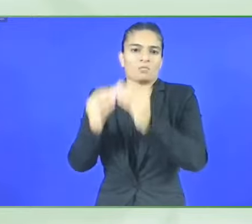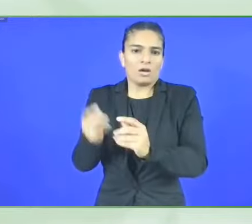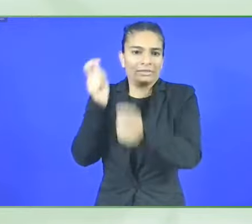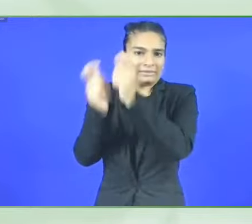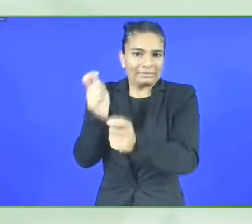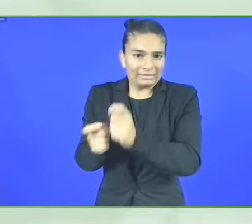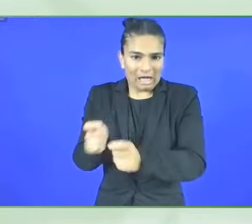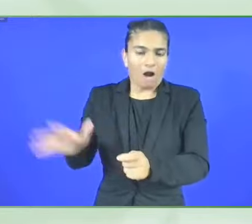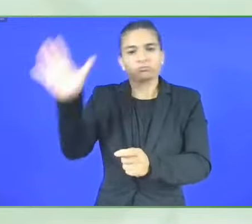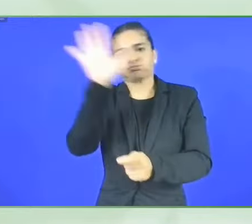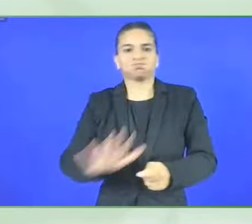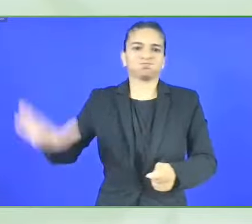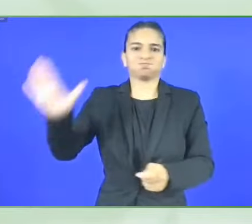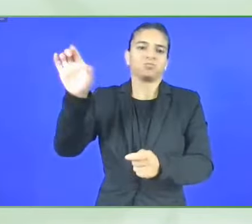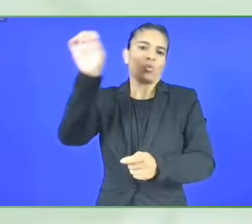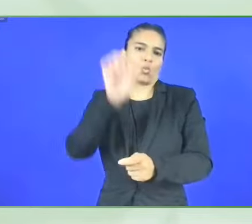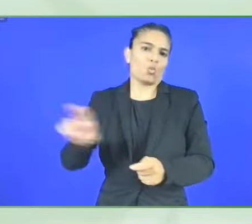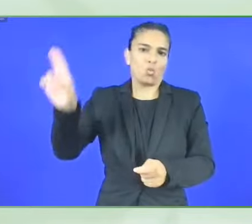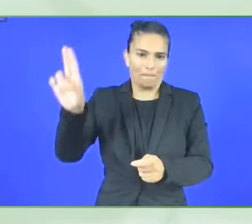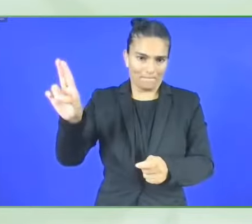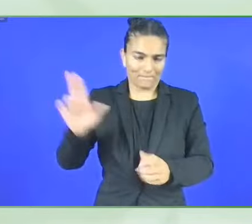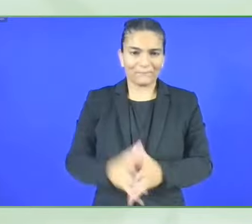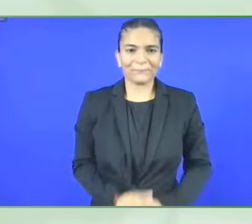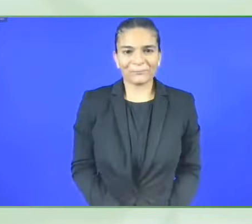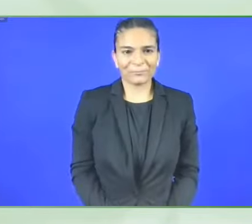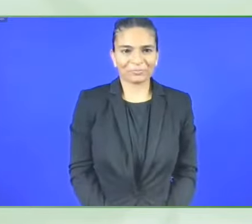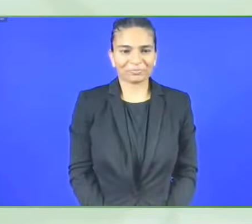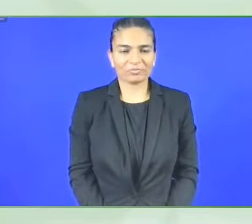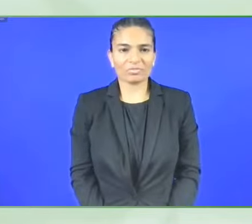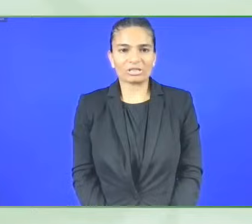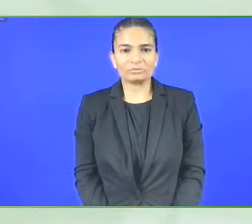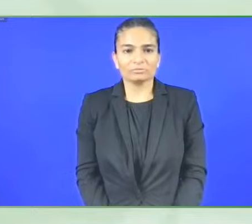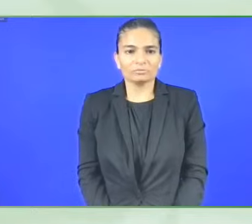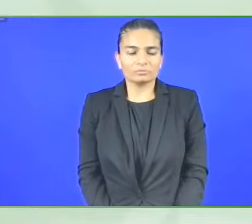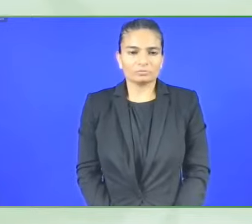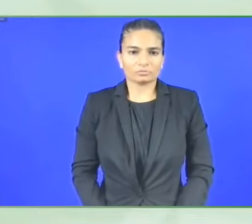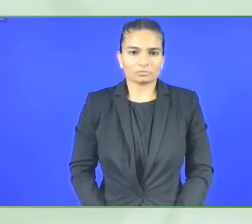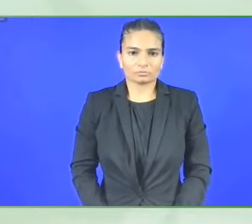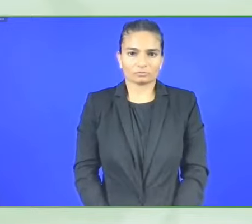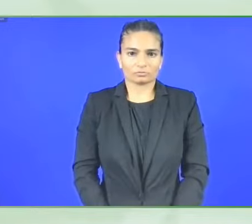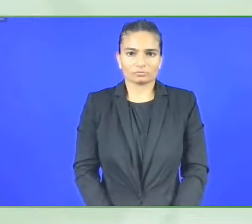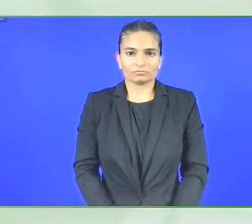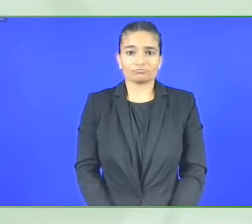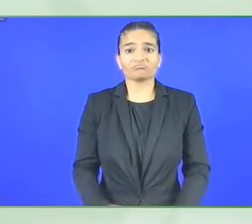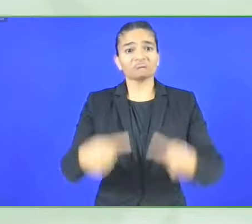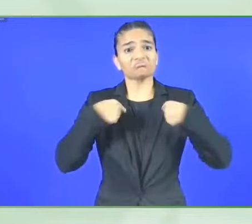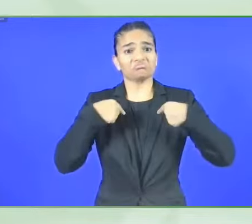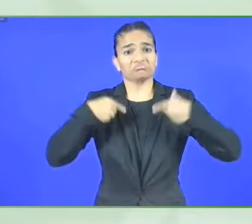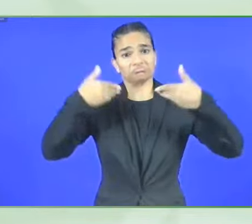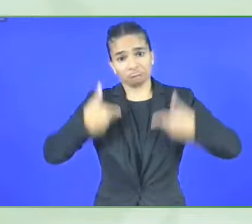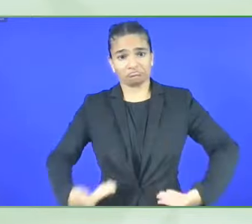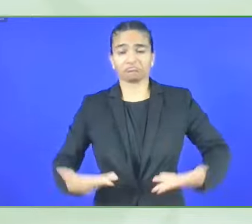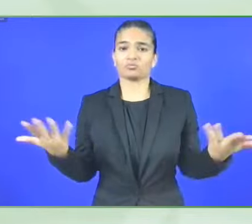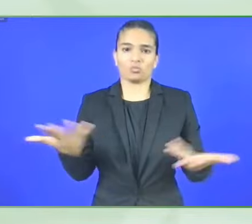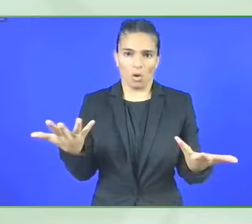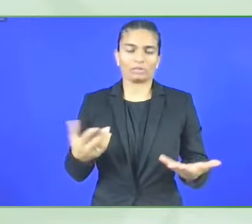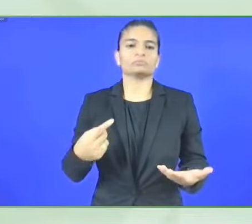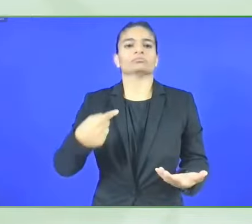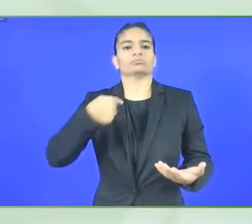livelihood, skills development and growth of small and medium enterprises.